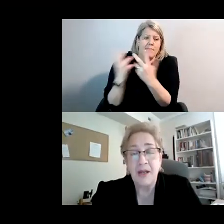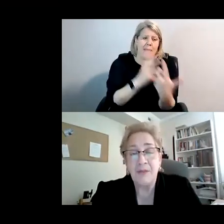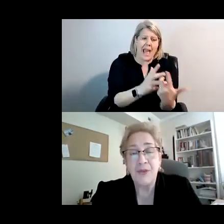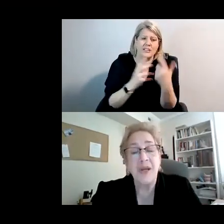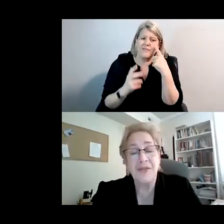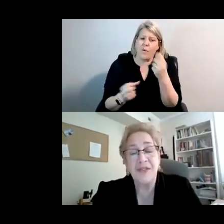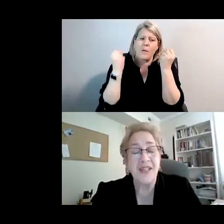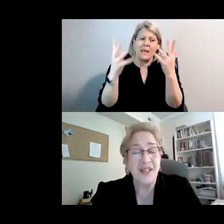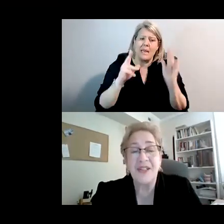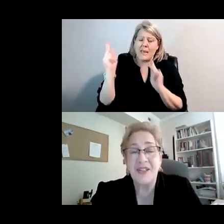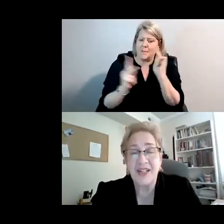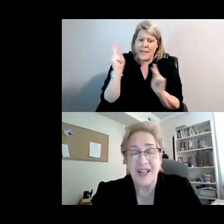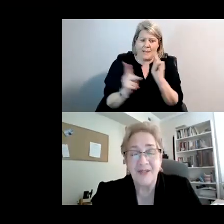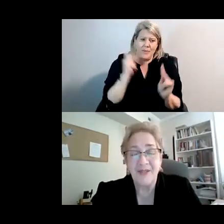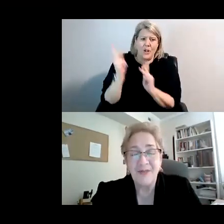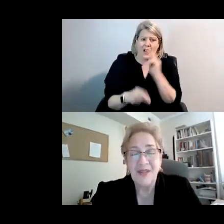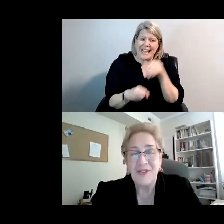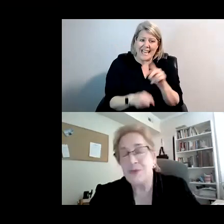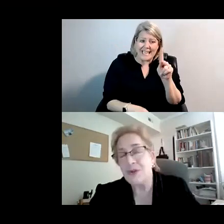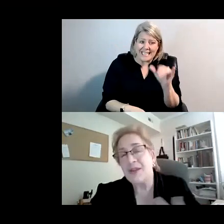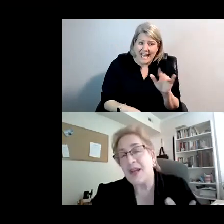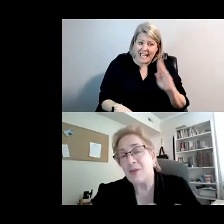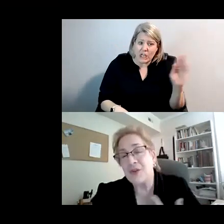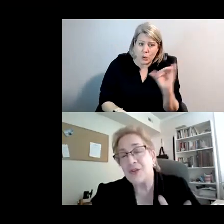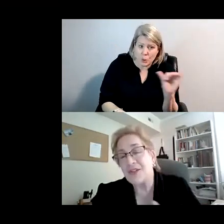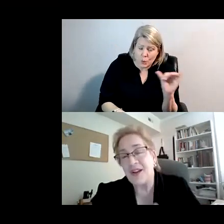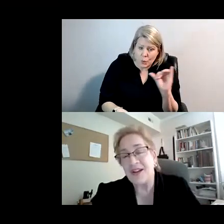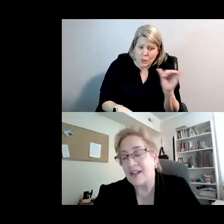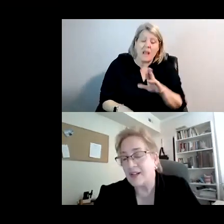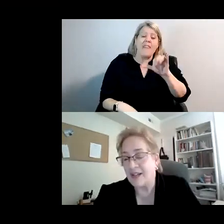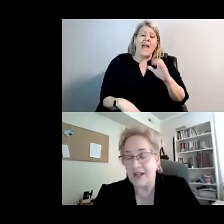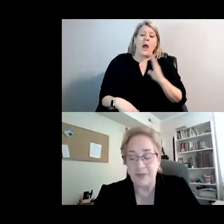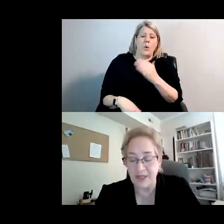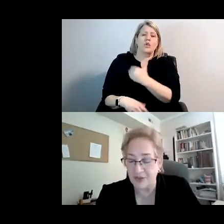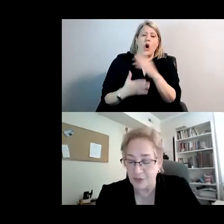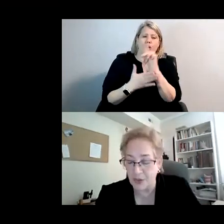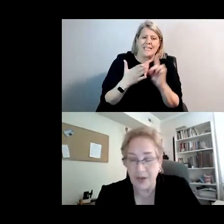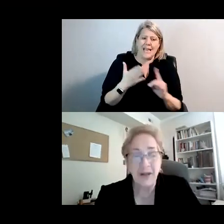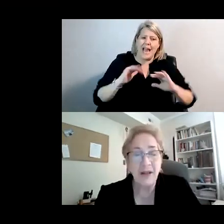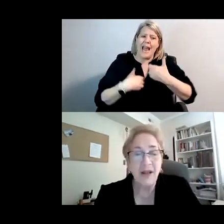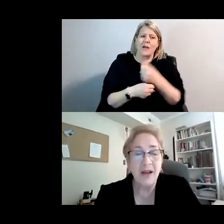throughout the state of Kentucky. So really that was our design on how to make this work